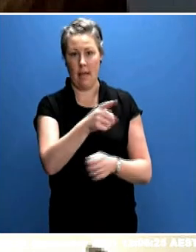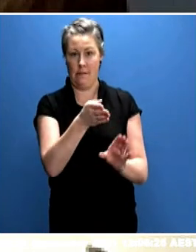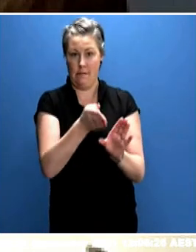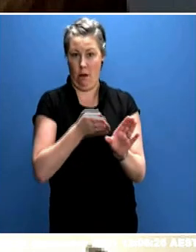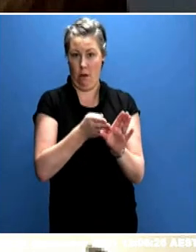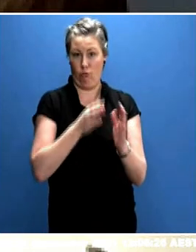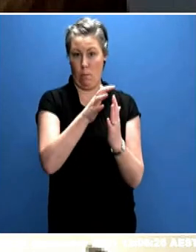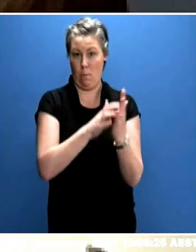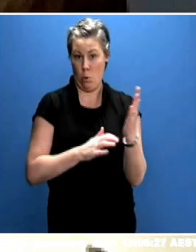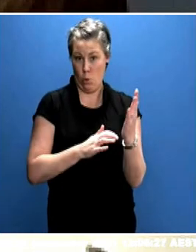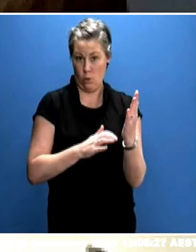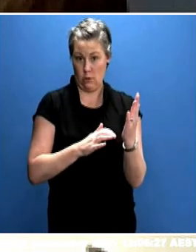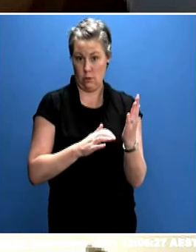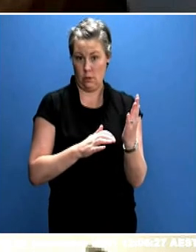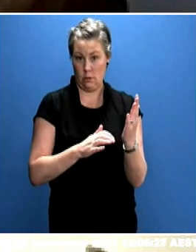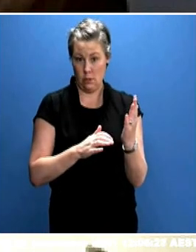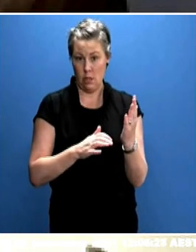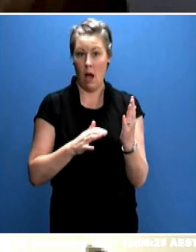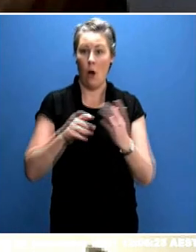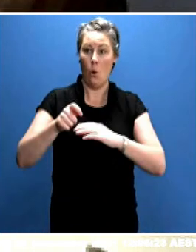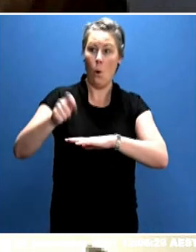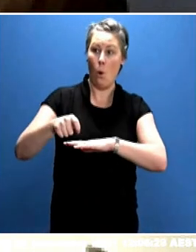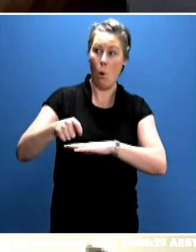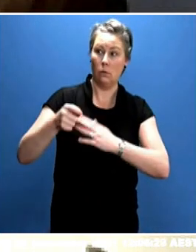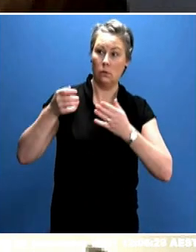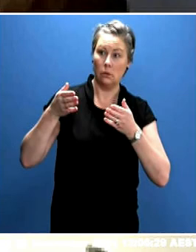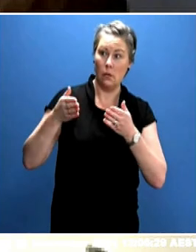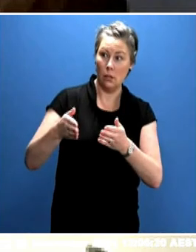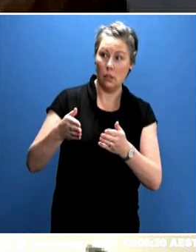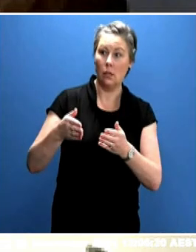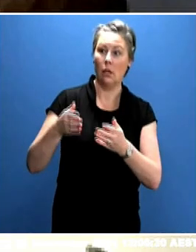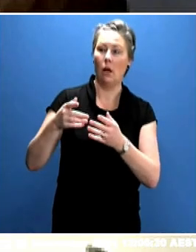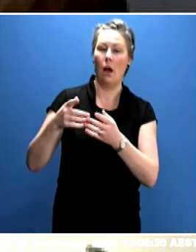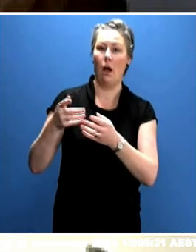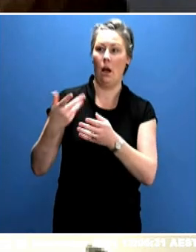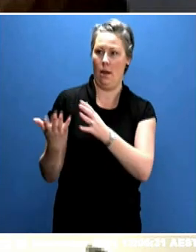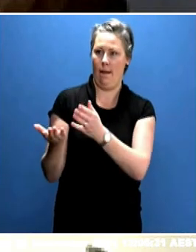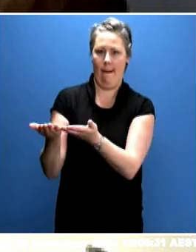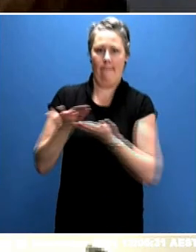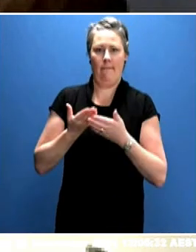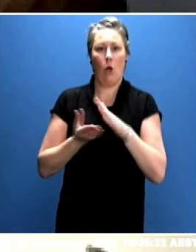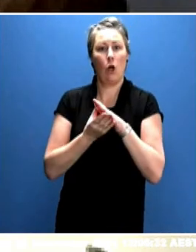Then, once we get leave from the court to obtain a copy of that report,